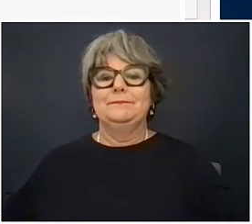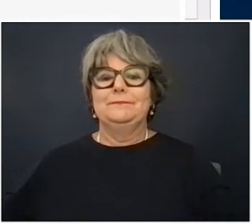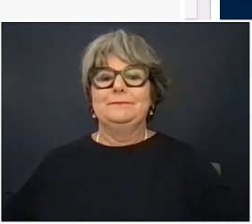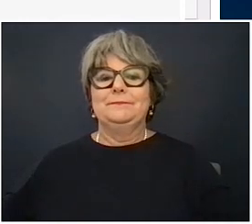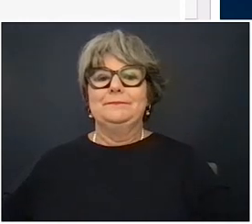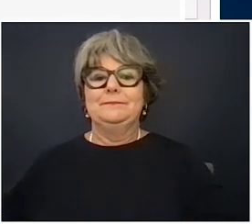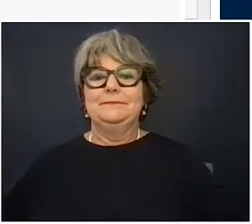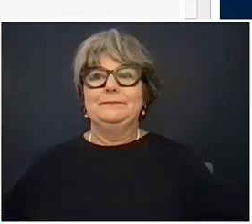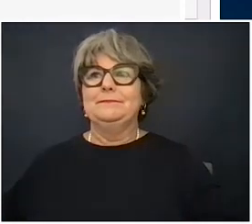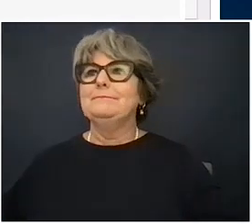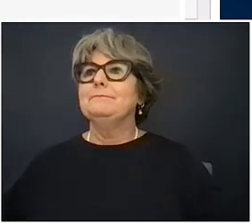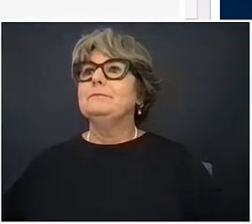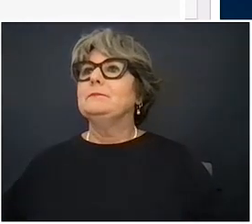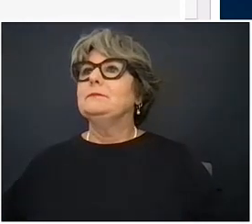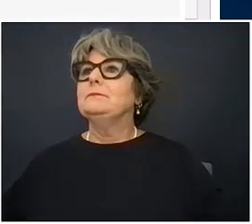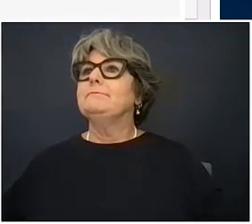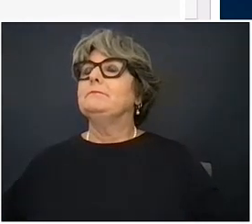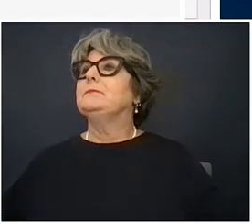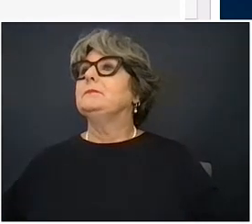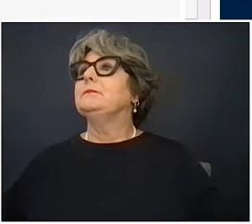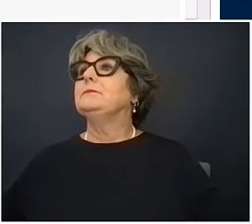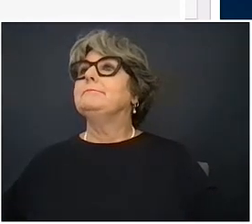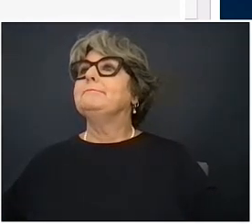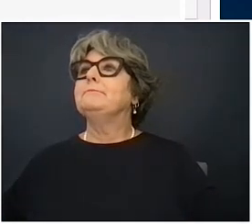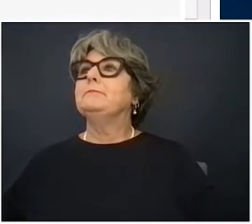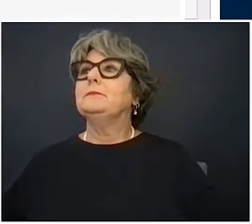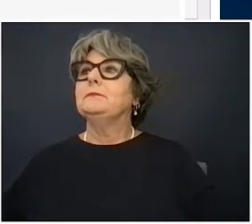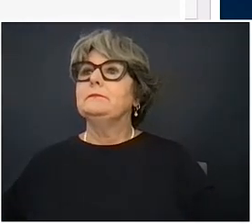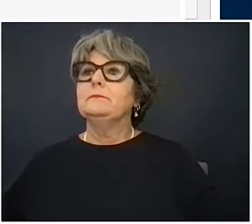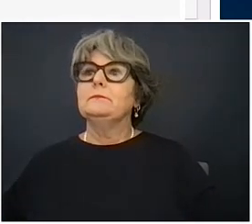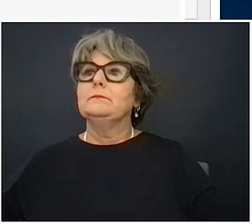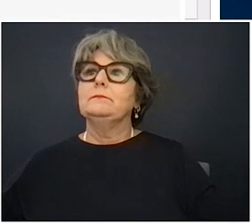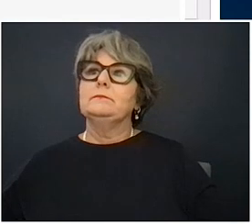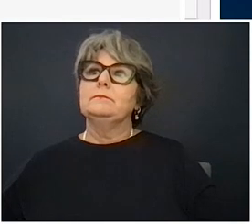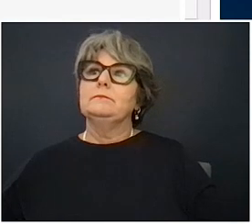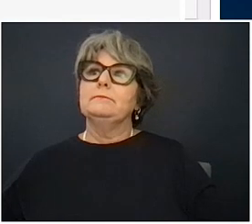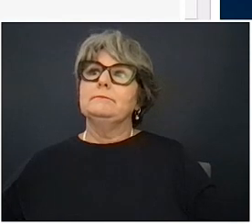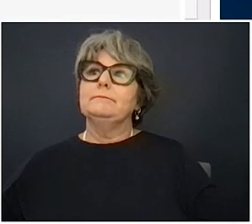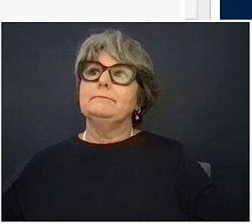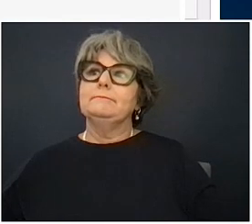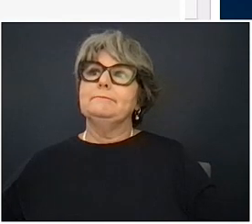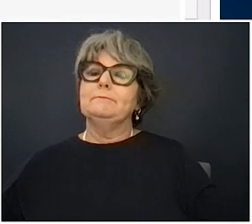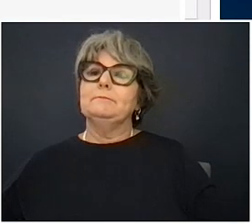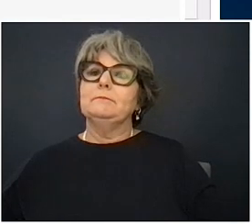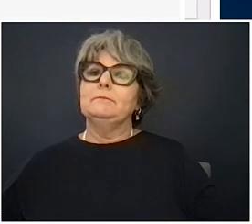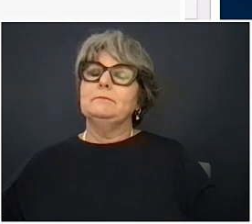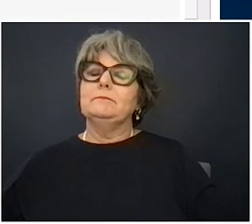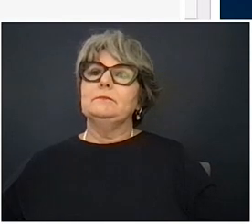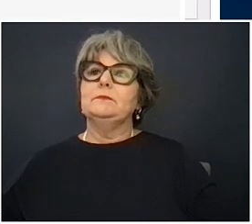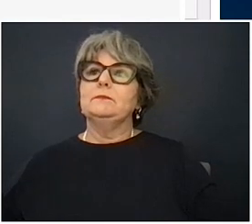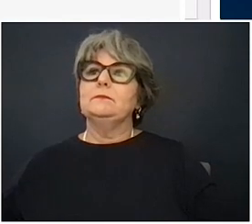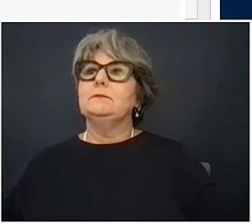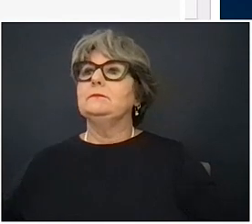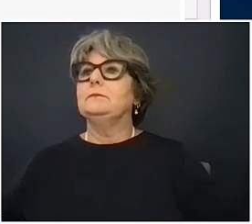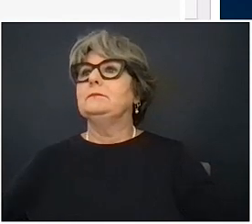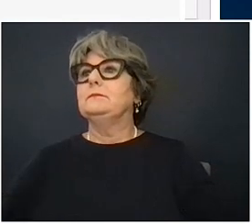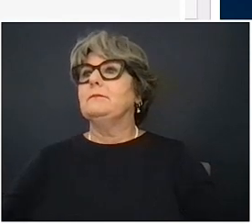There are some, you know, well, the concept of, paying attention to the situations